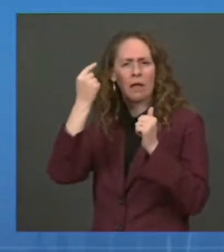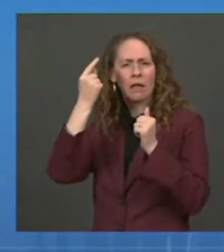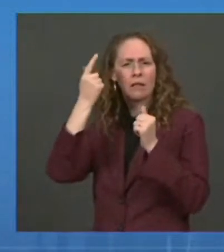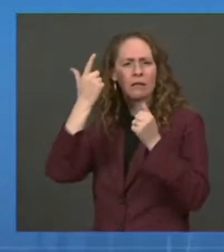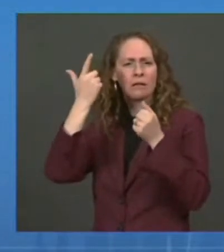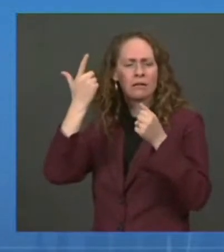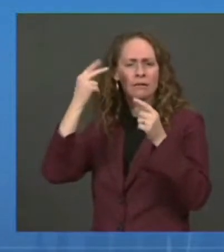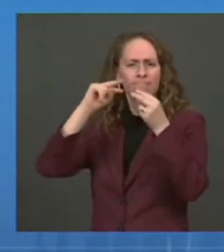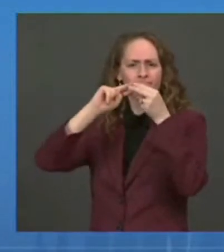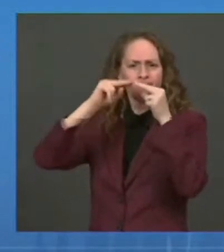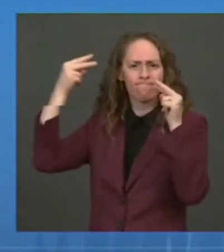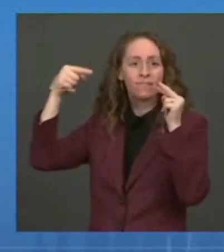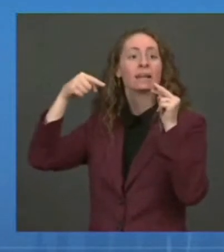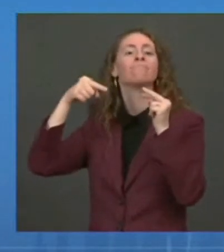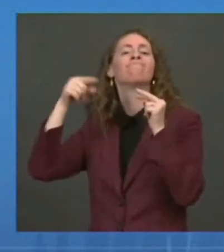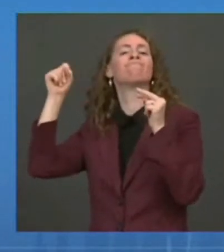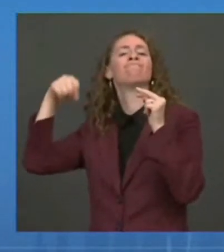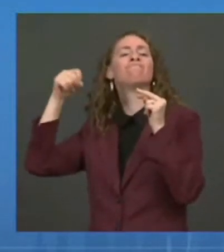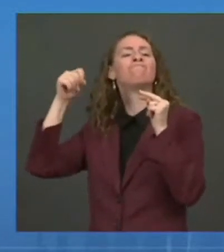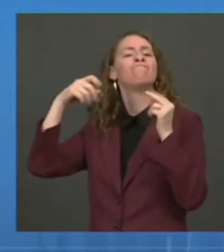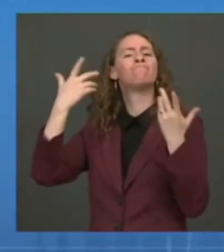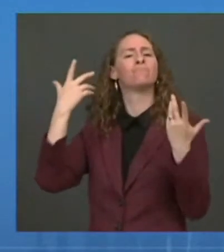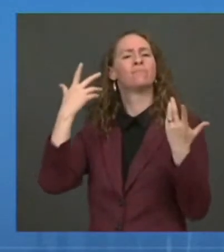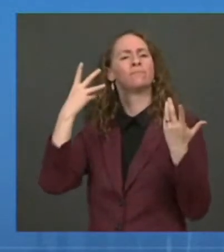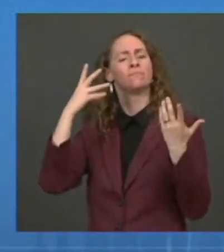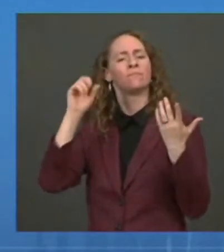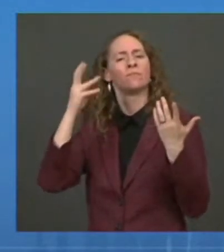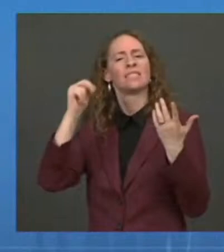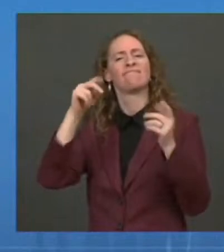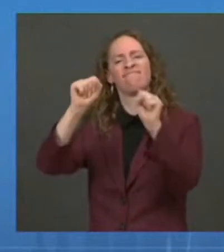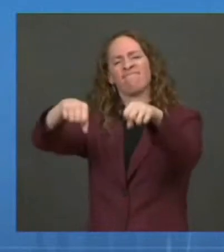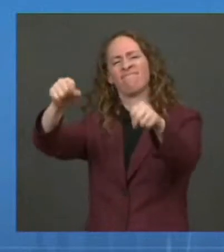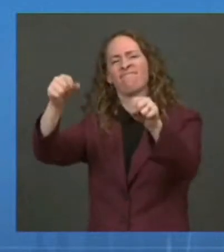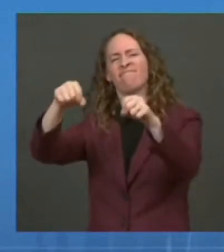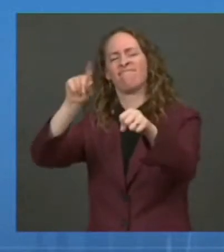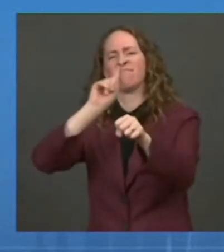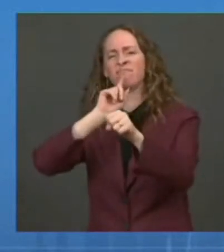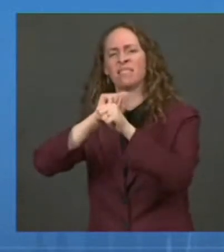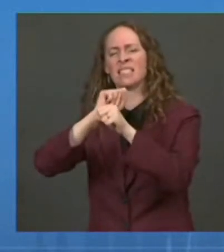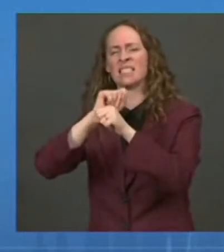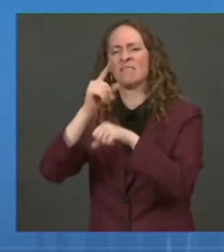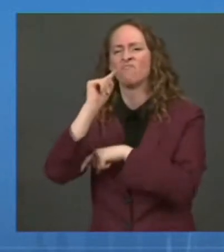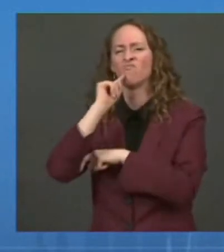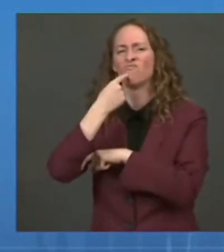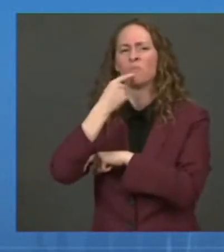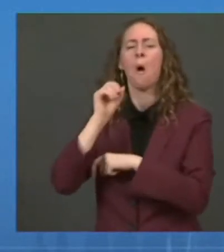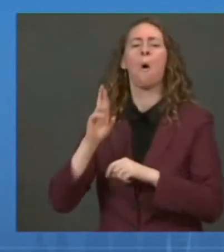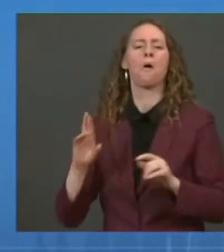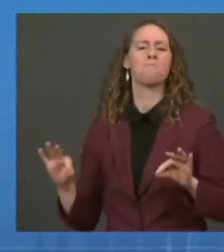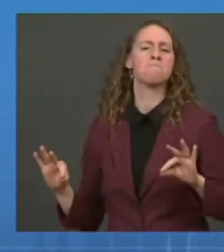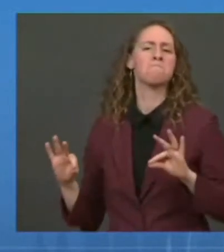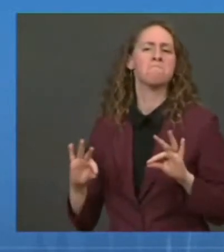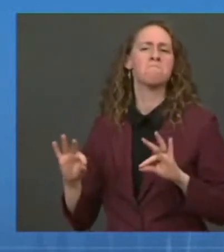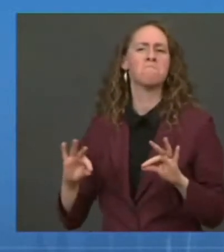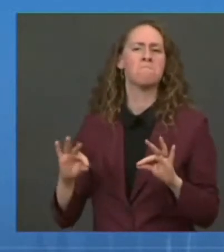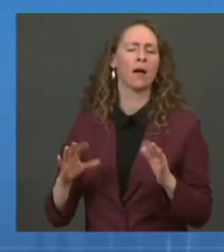OR IS THERE A CERTAIN NUMBER THE SHARE OF INFECTIONS WE SHOULD BE SEEING? WHEN DOES THAT BECOME CLEAR HOW BAD THIS THING IS?